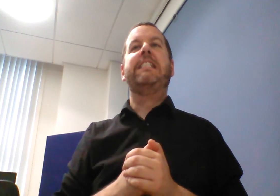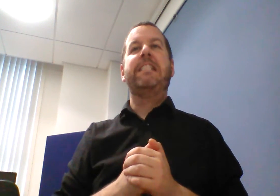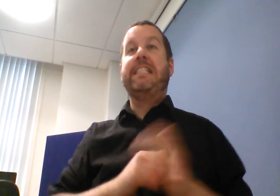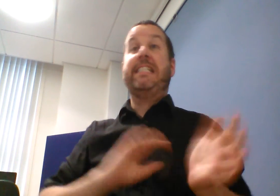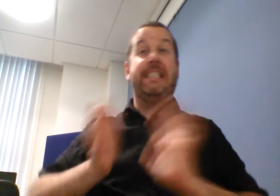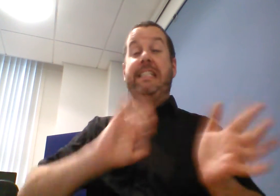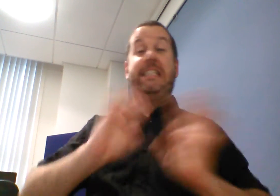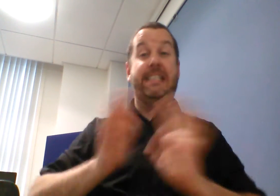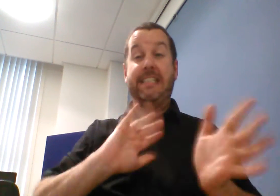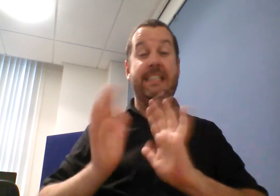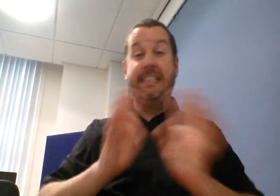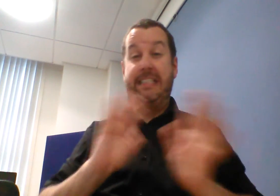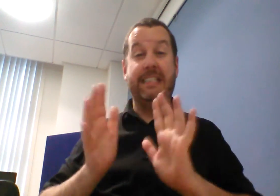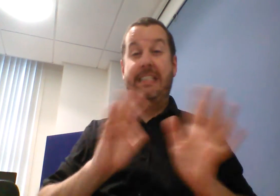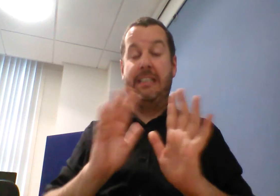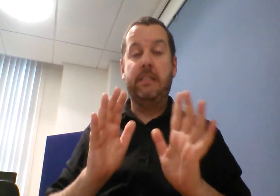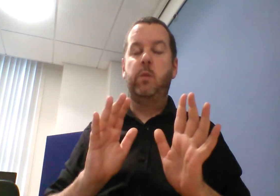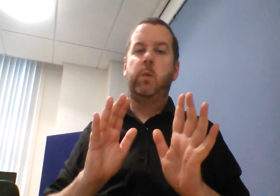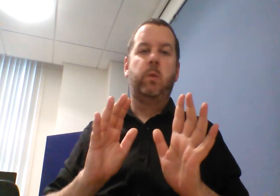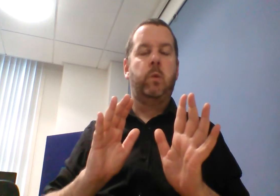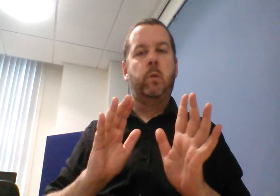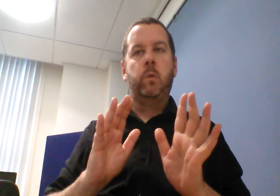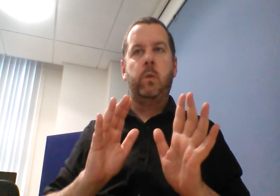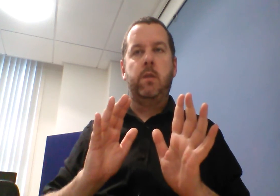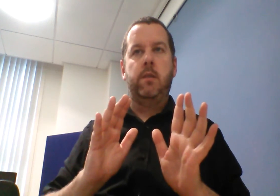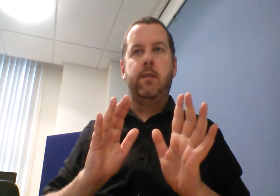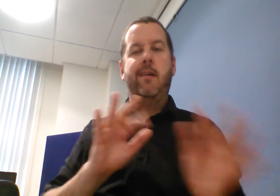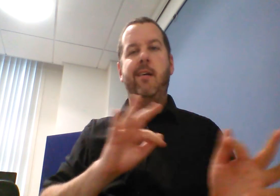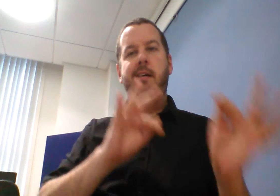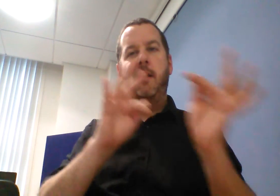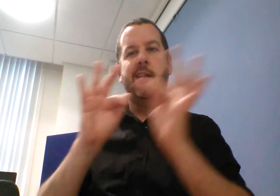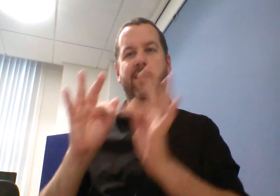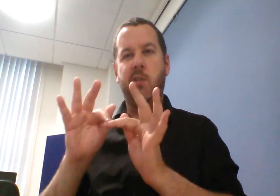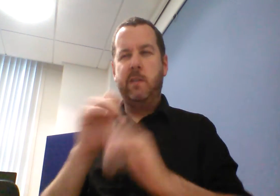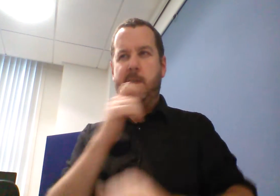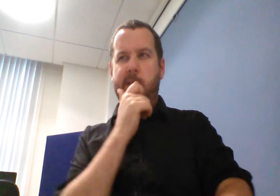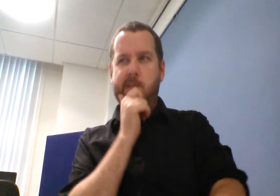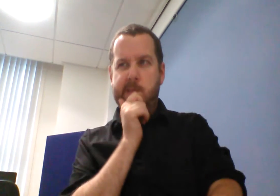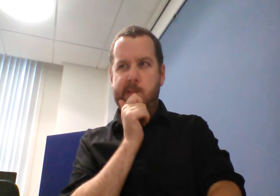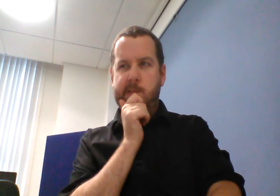After the presentation, I reflected a little....